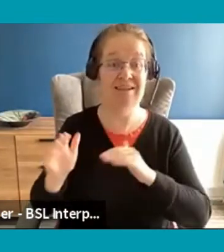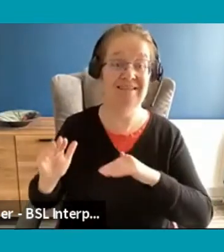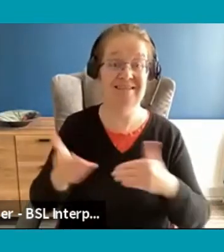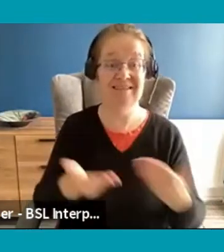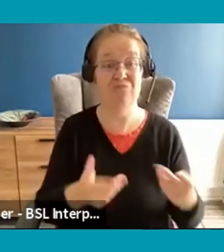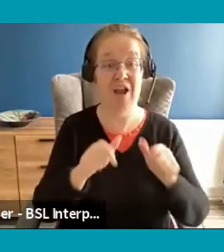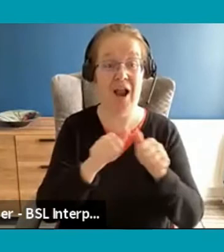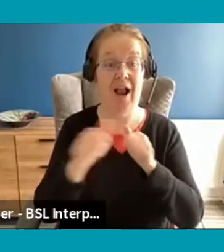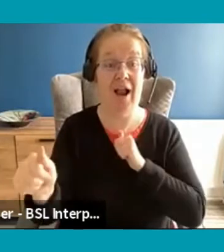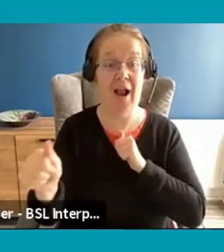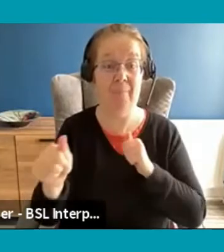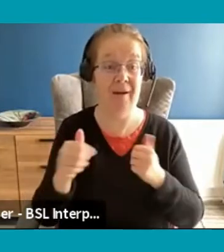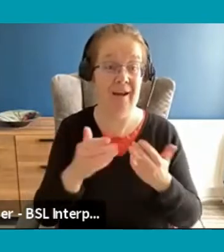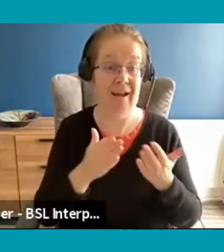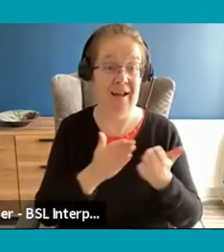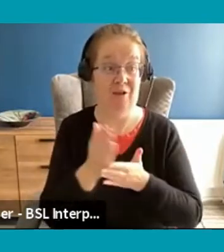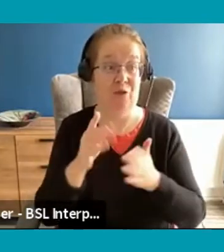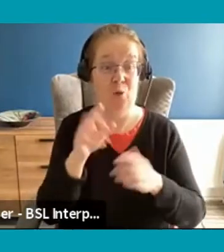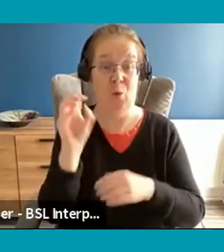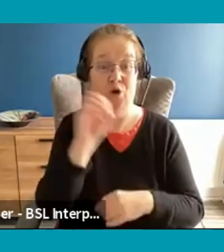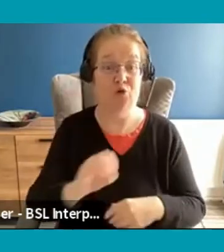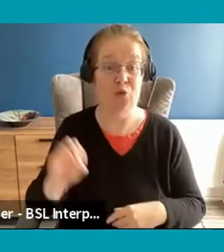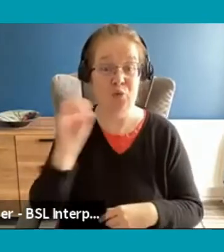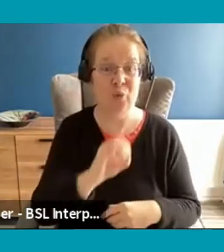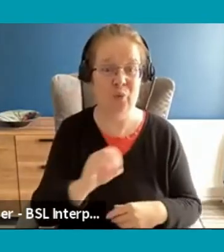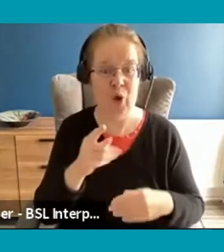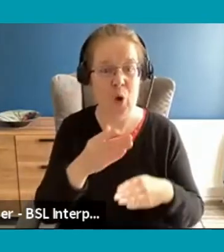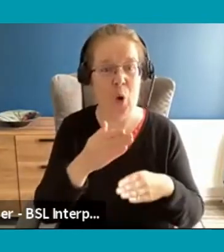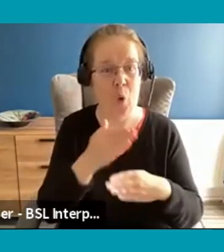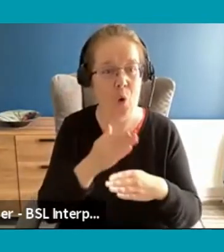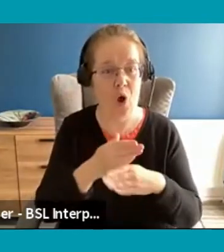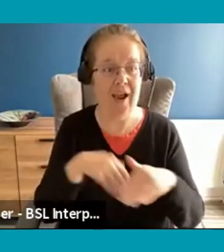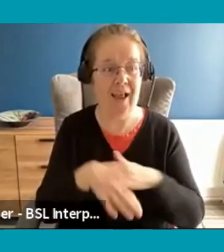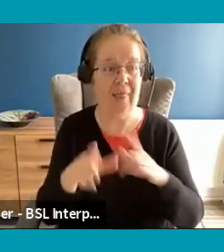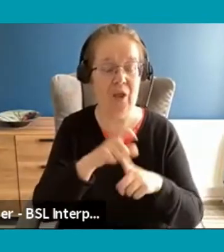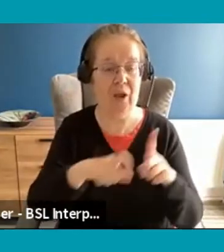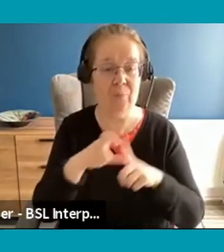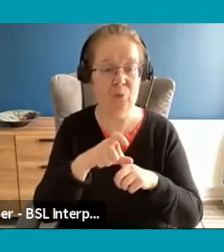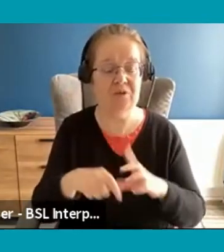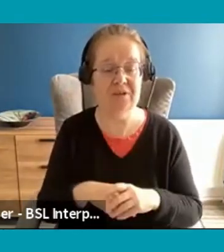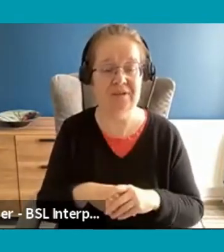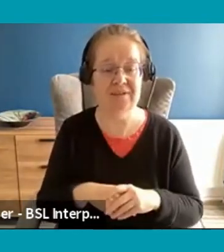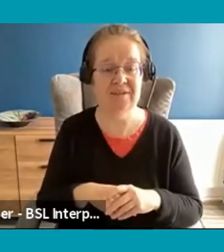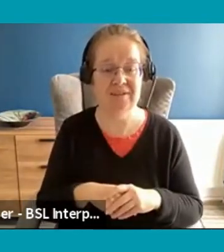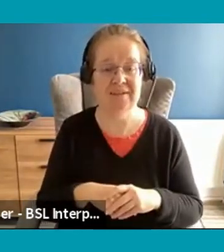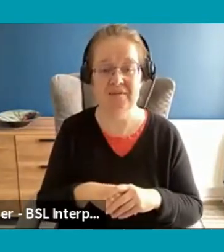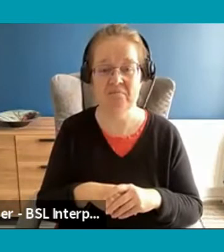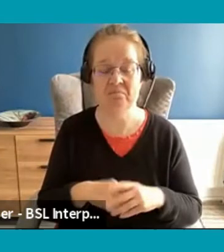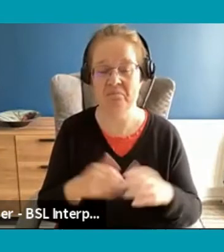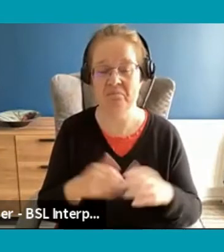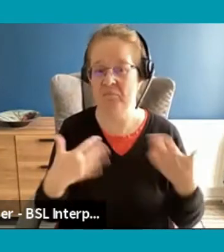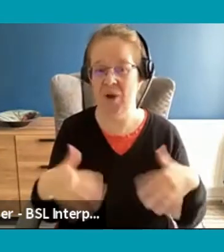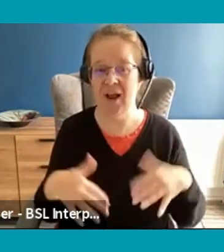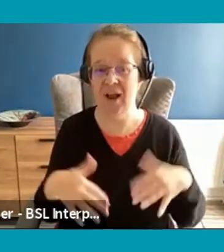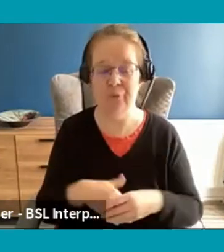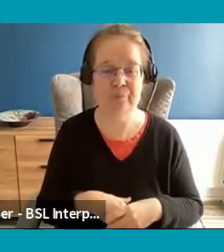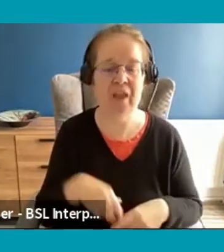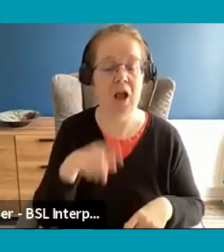Eight years in a row, if you're doing that sort of work in the community. And obviously, because you're diverse and inclusive and